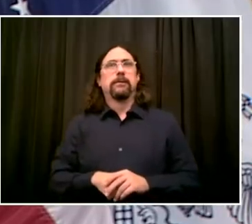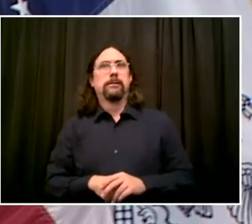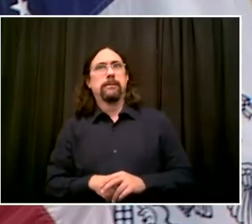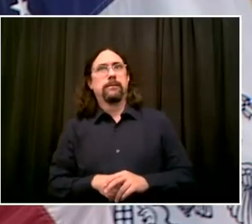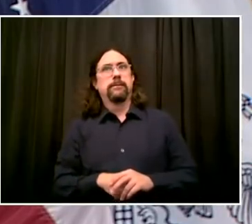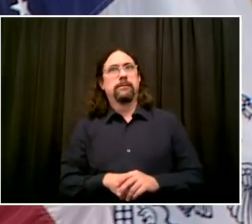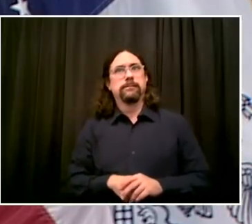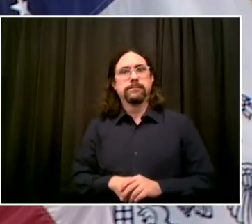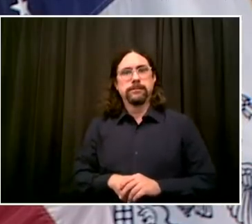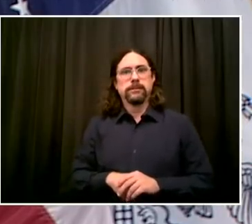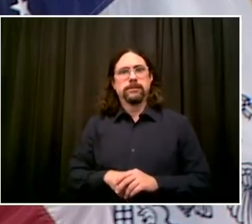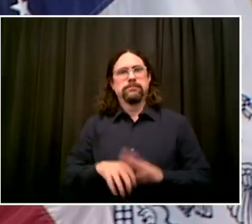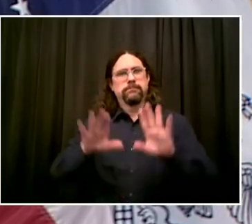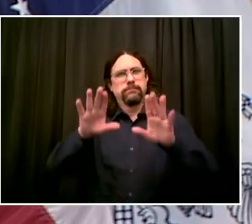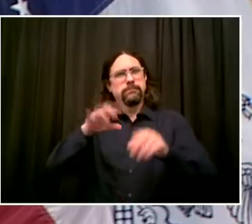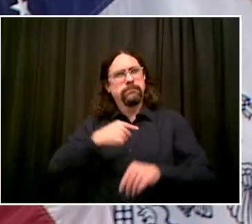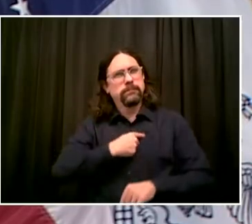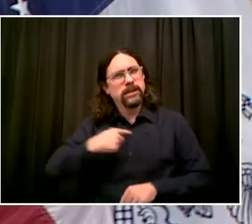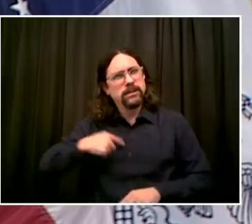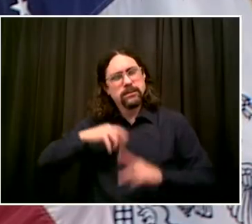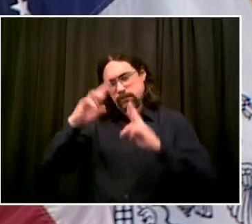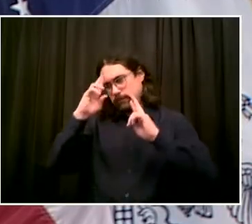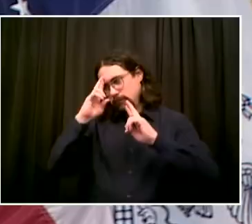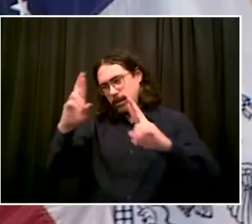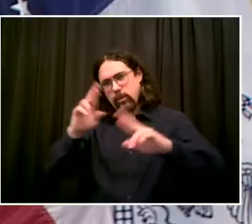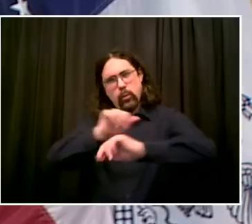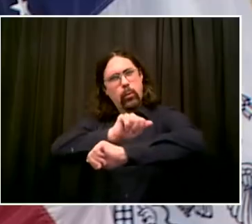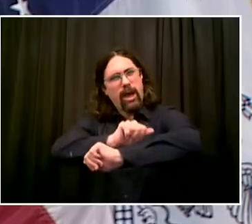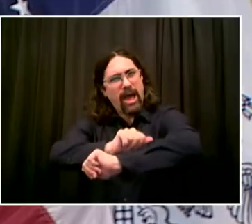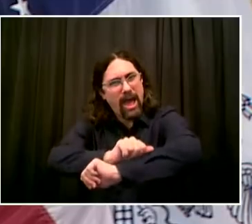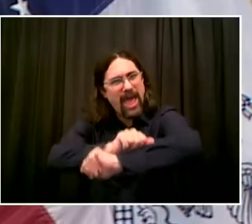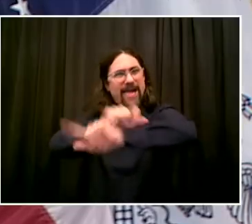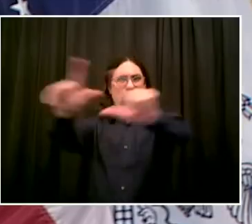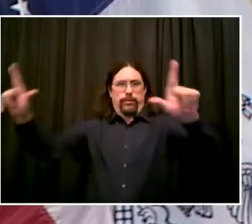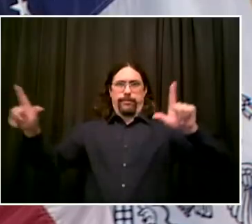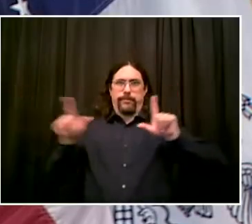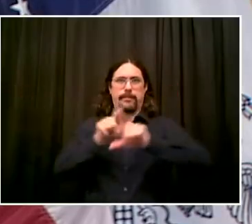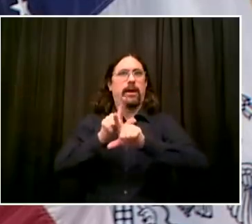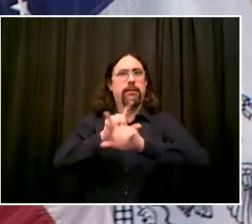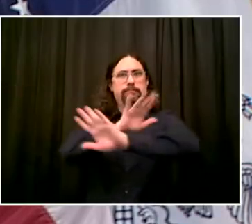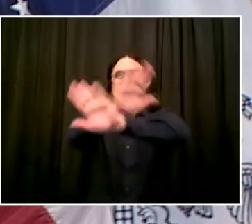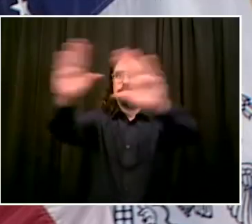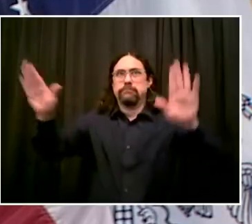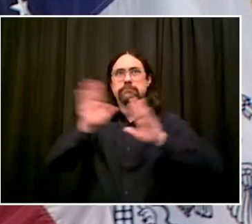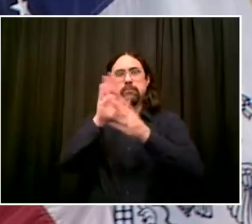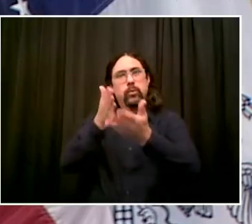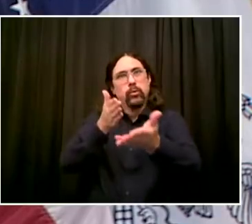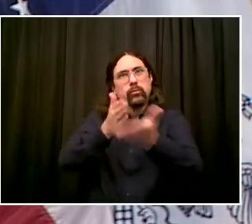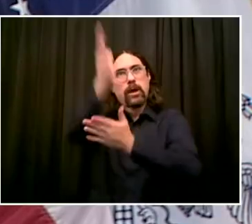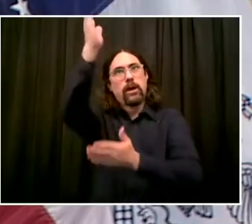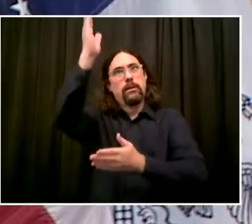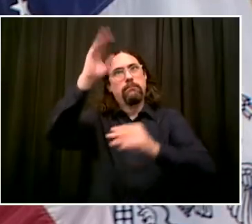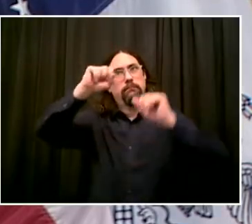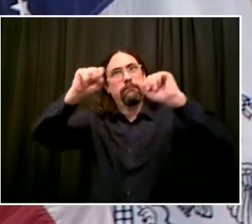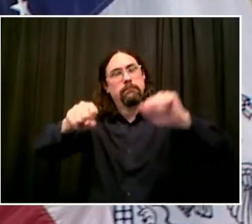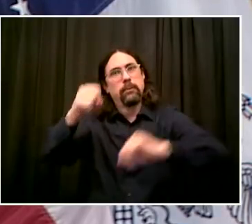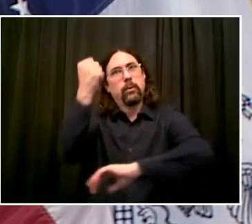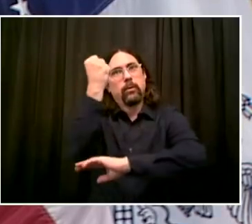SAFE, THAT 'S WHAT I TALKED ABOUT TODAY, WE HAVE TO KEEP THE COMMUNITY SAFE,